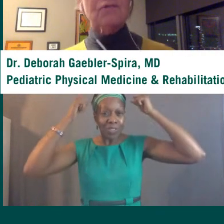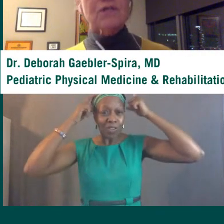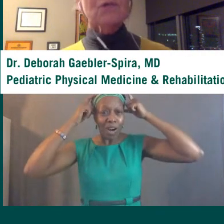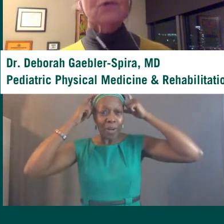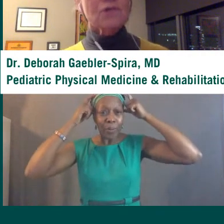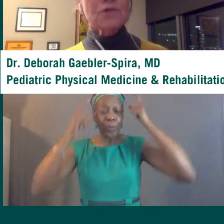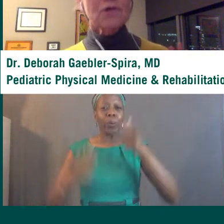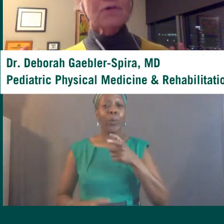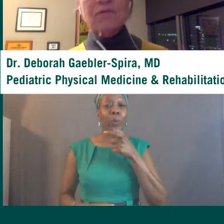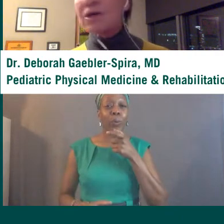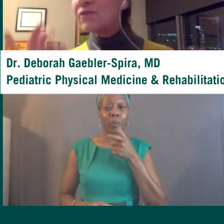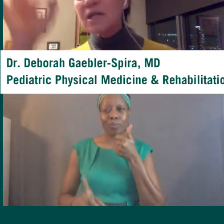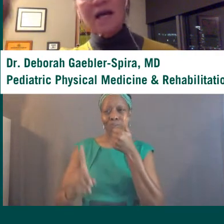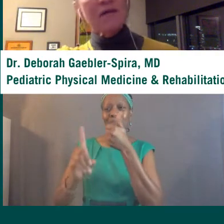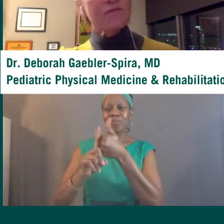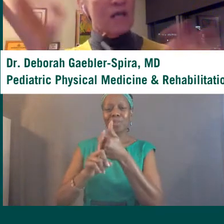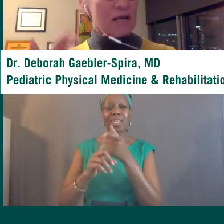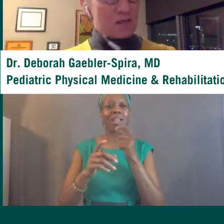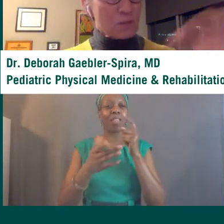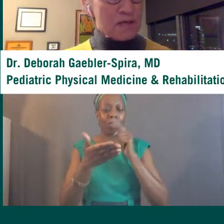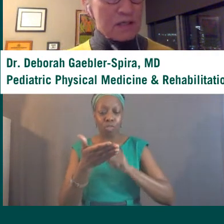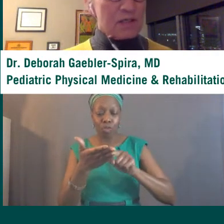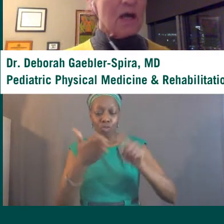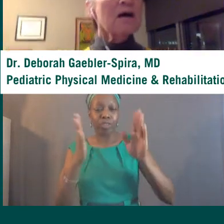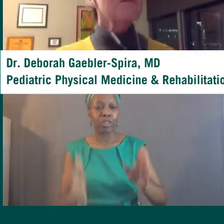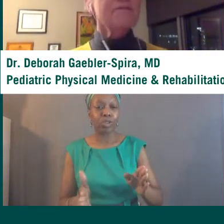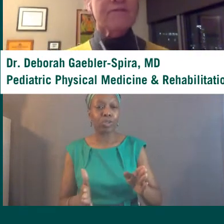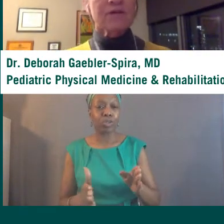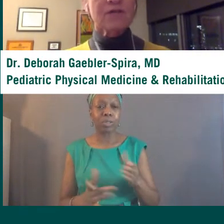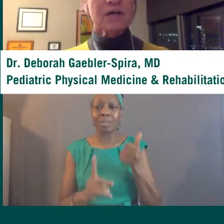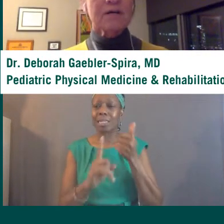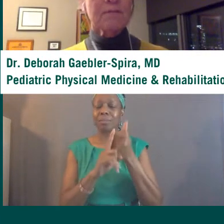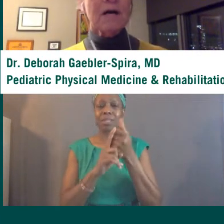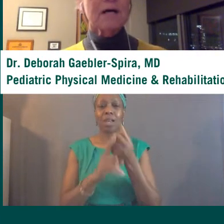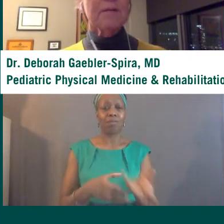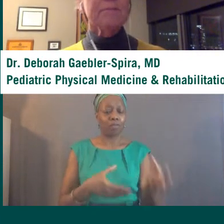The researchers are involved in every aspect from early diagnosis